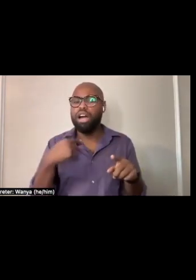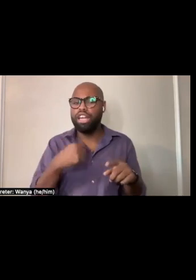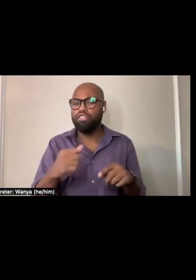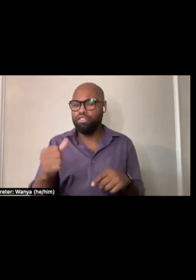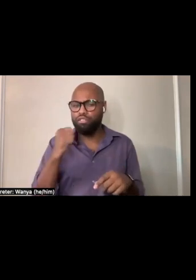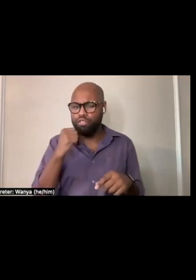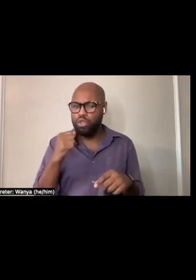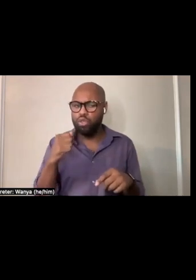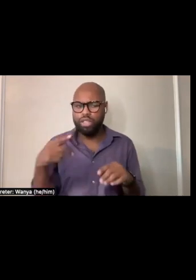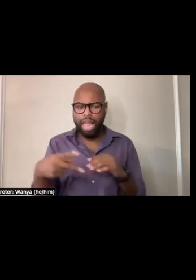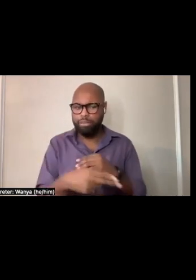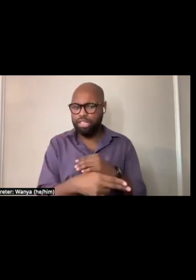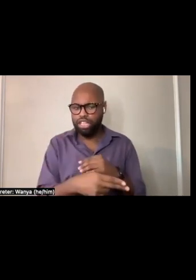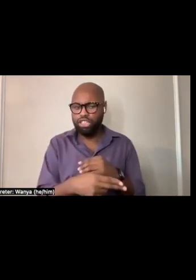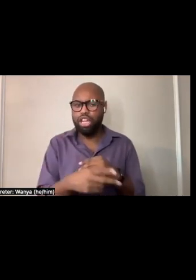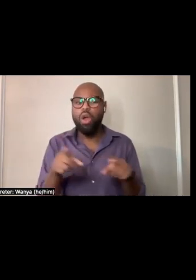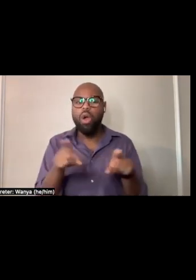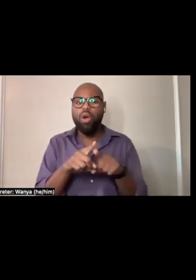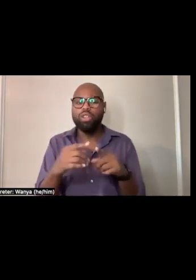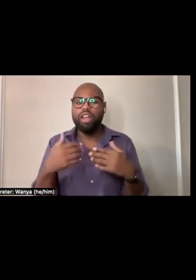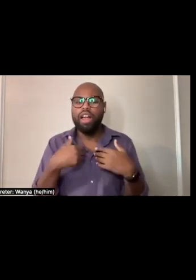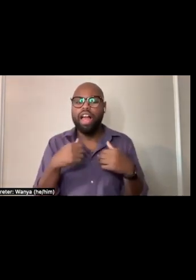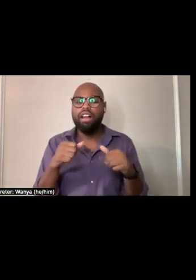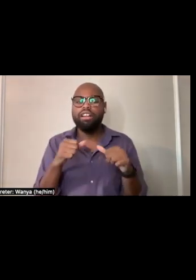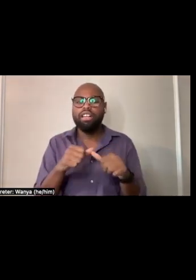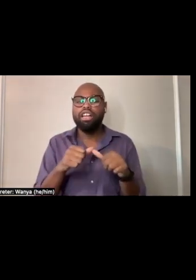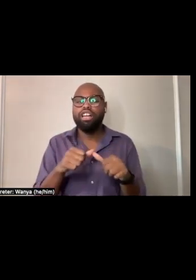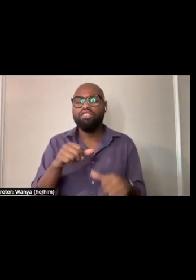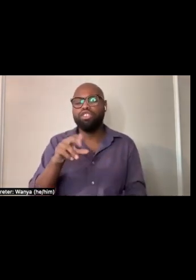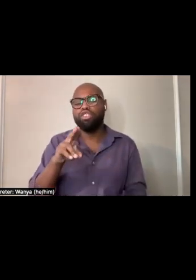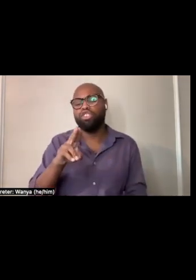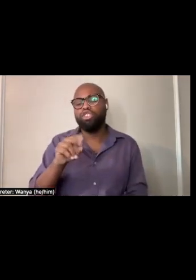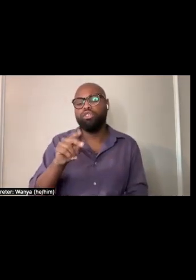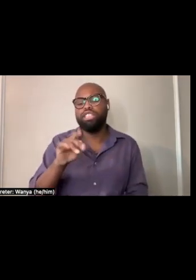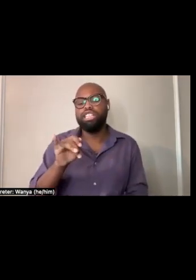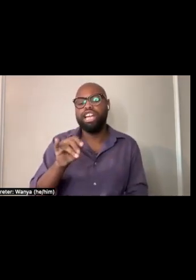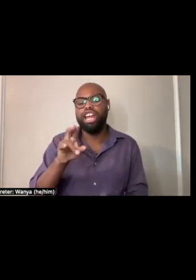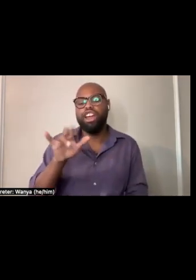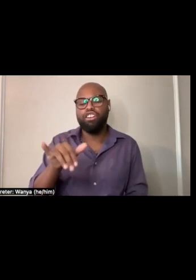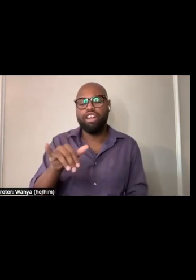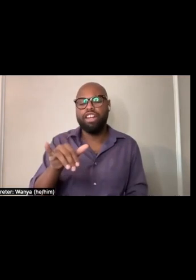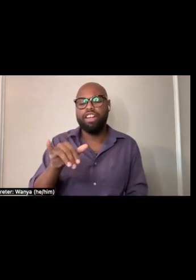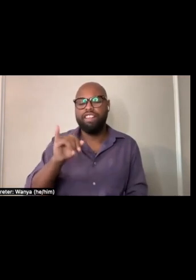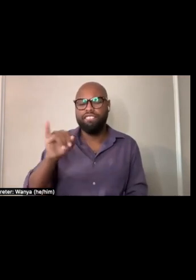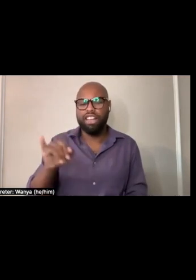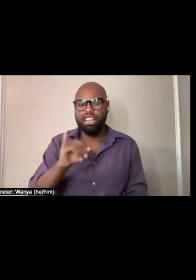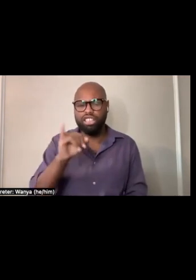He also has a constant urinary tract infection. He's got a pretty profound substance use disorder.